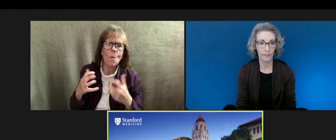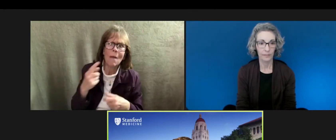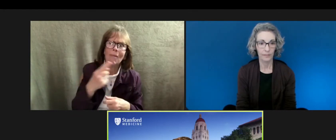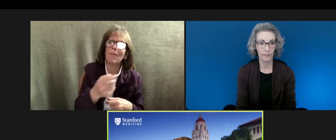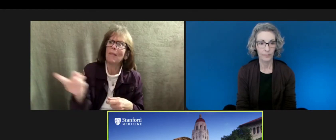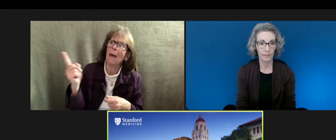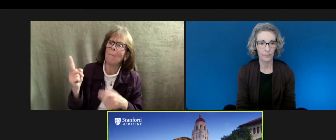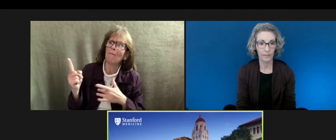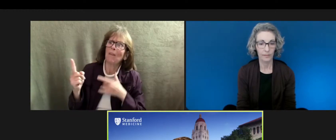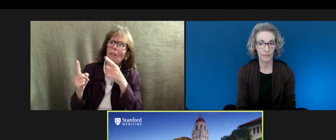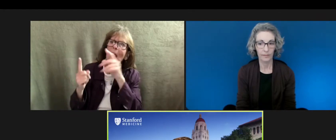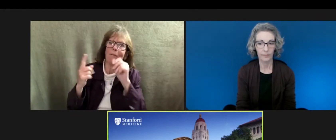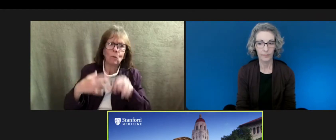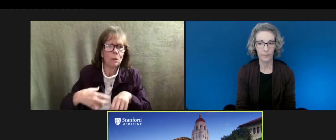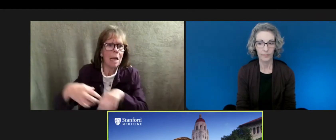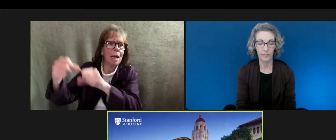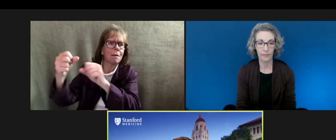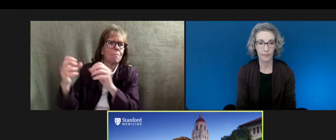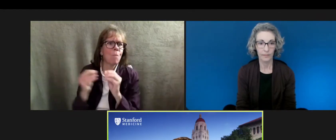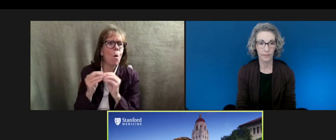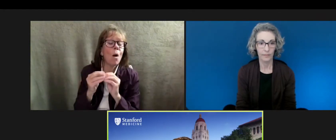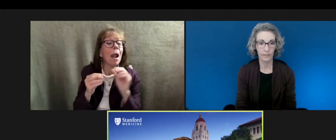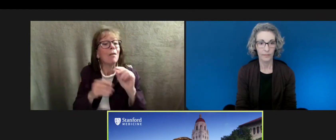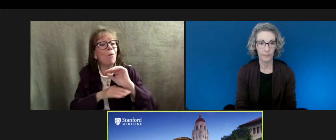Not taking overnight call,